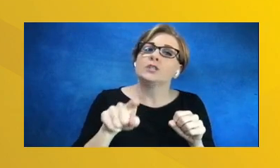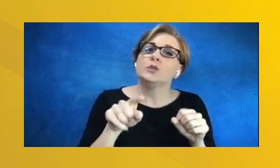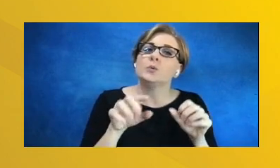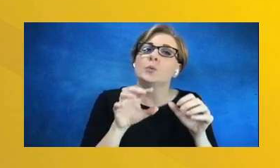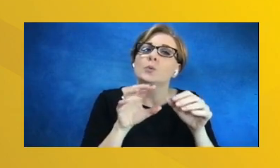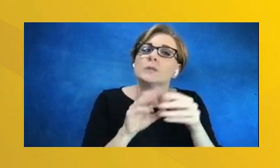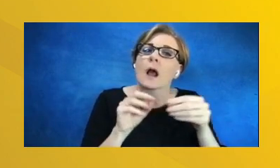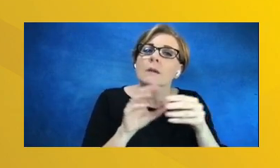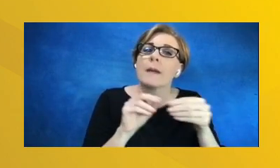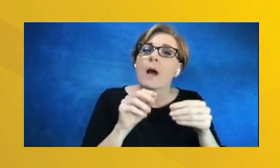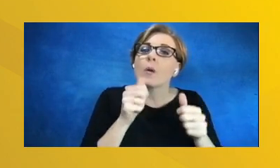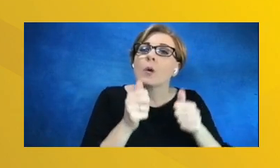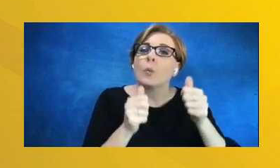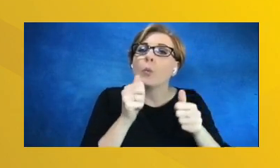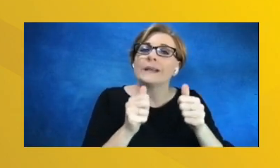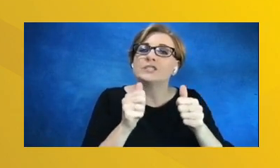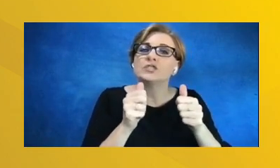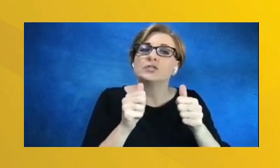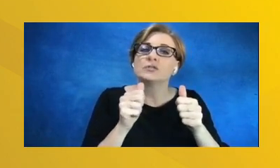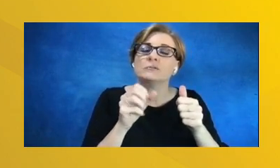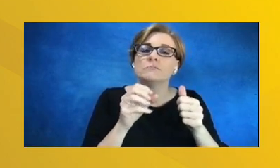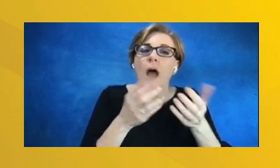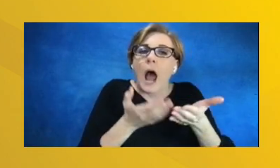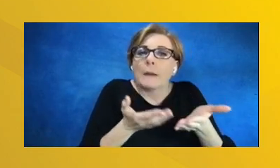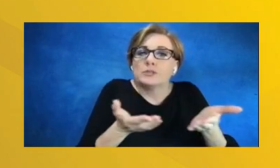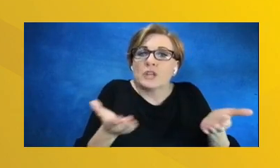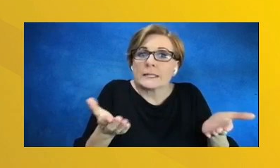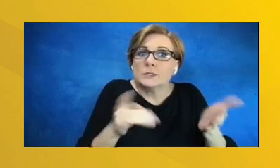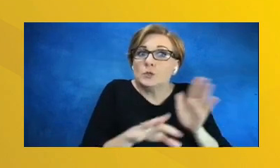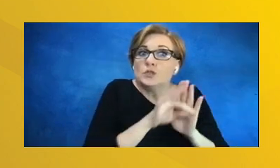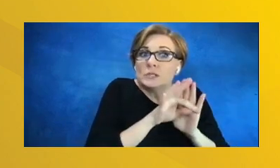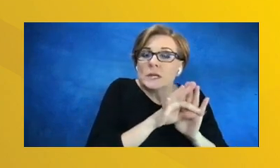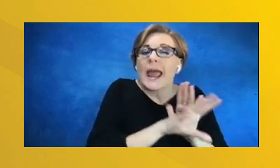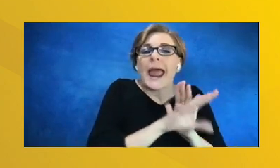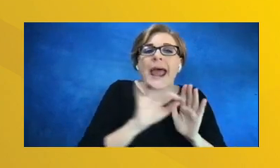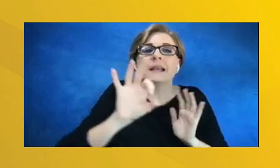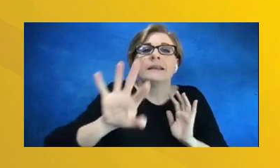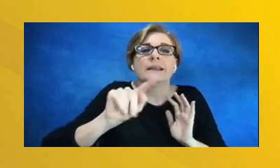treasure hunt and also the tip you gave. Sure, I'm happy to do that.